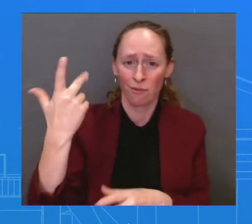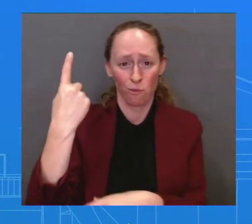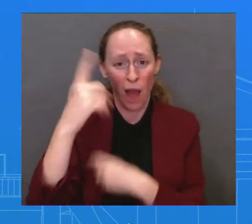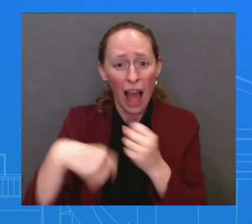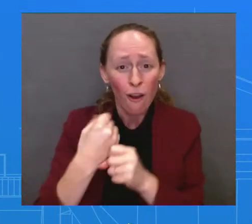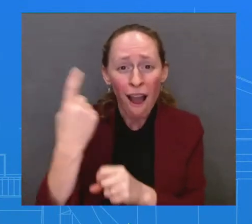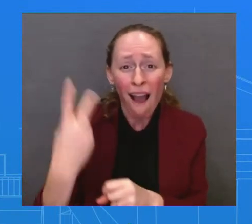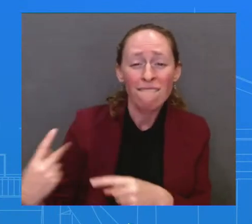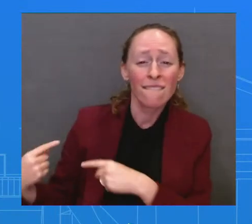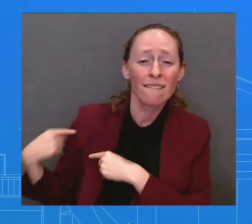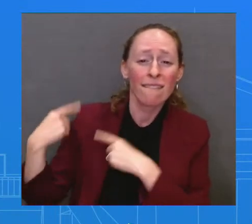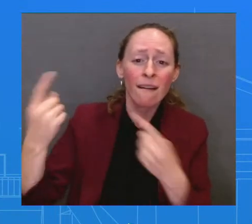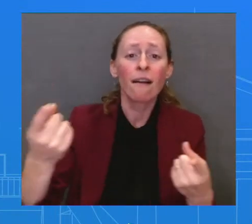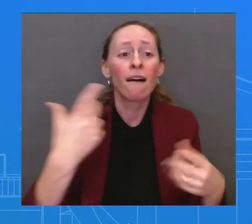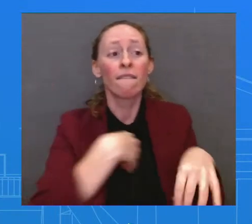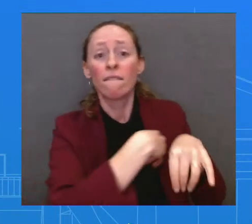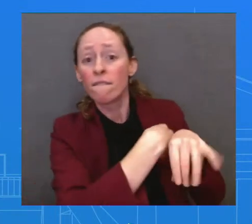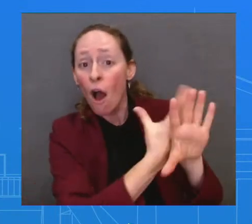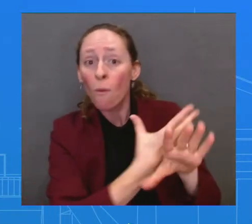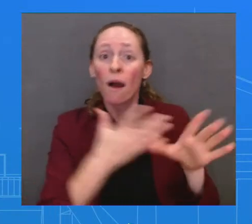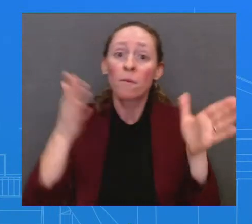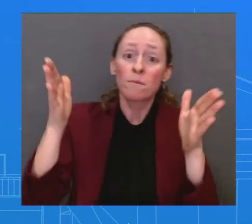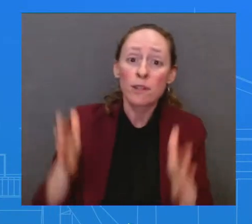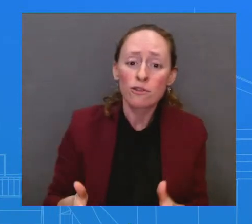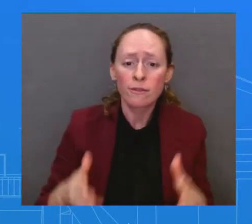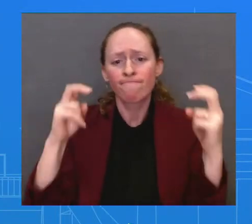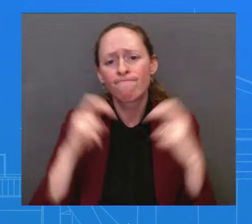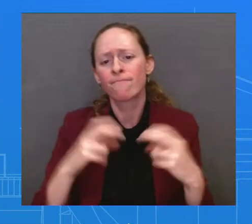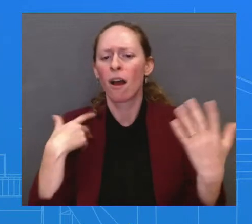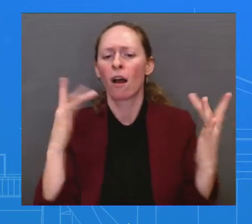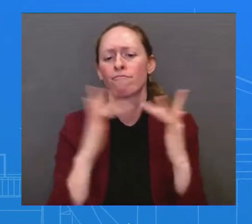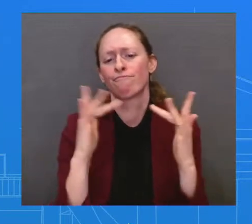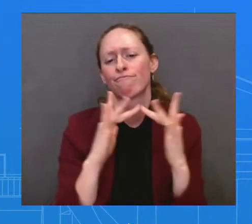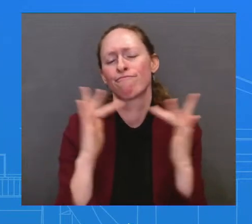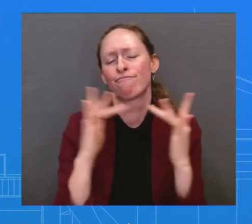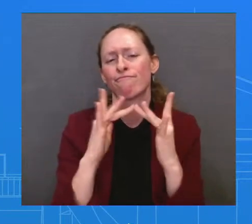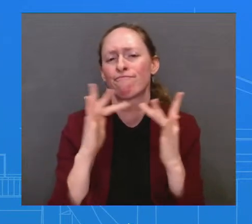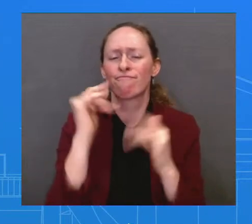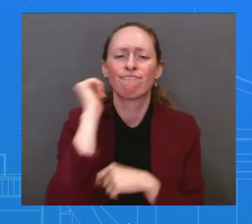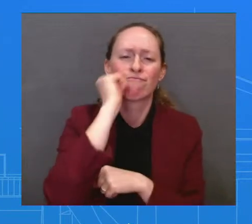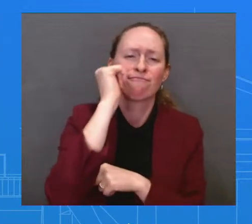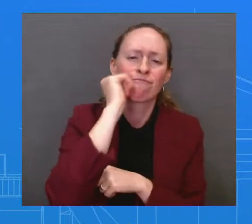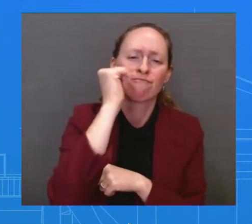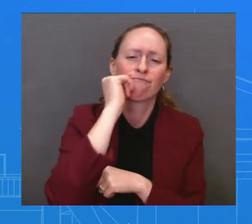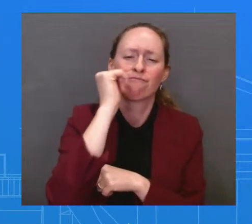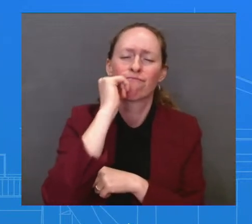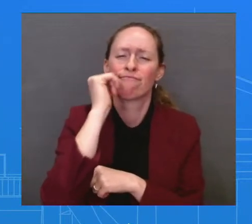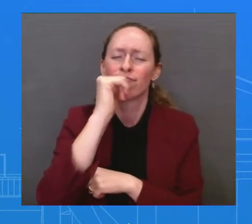This meeting comes at a significant moment, as Ukrainian forces continue to make progress in their counteroffensive,